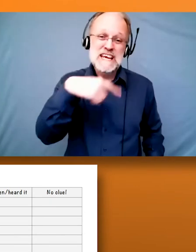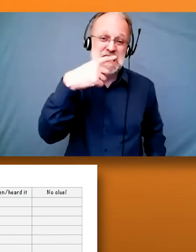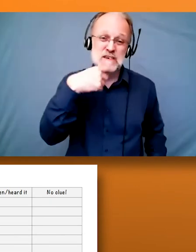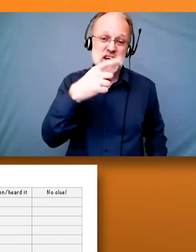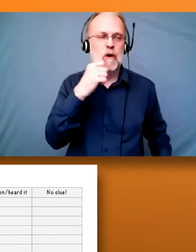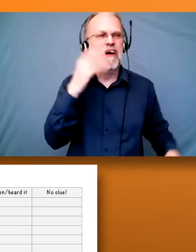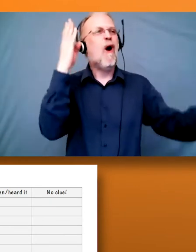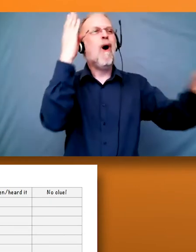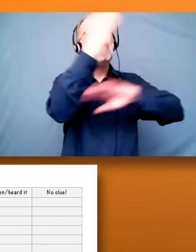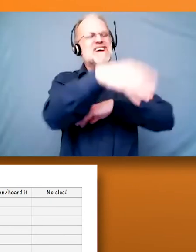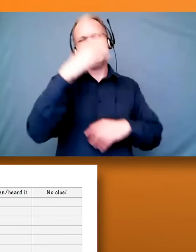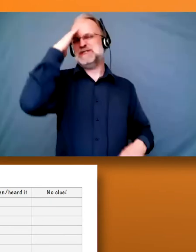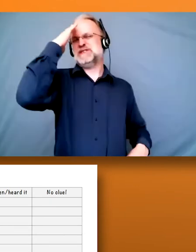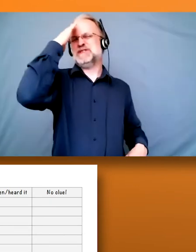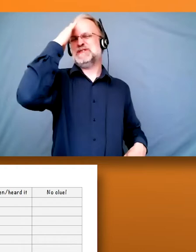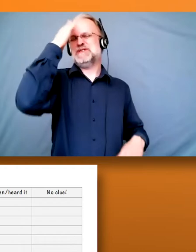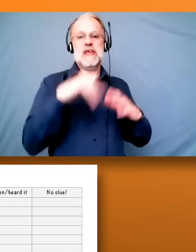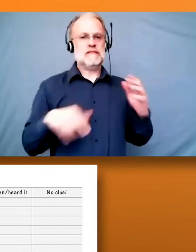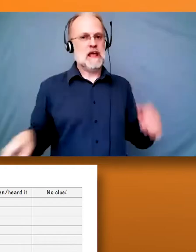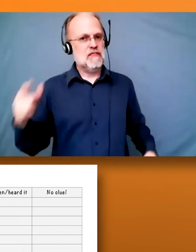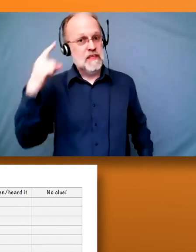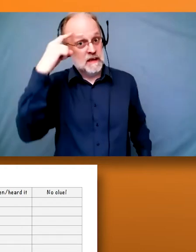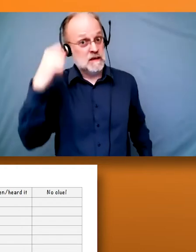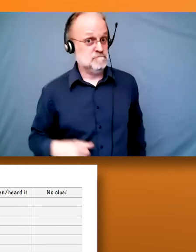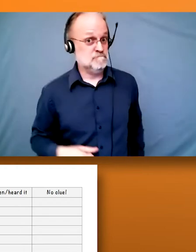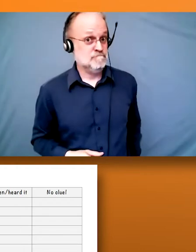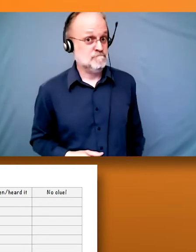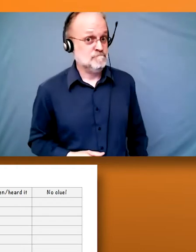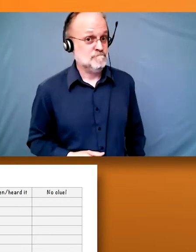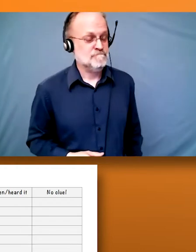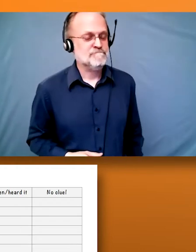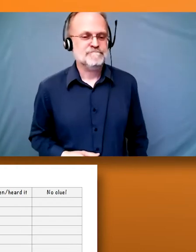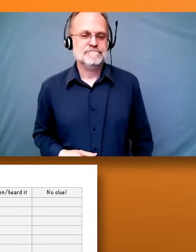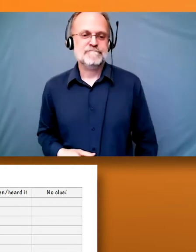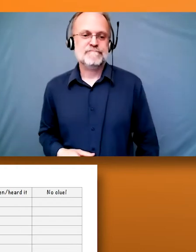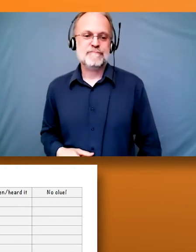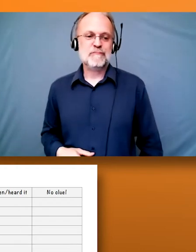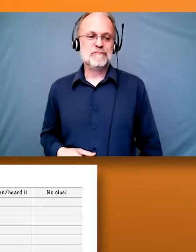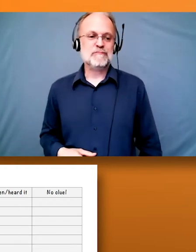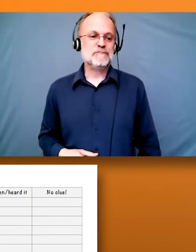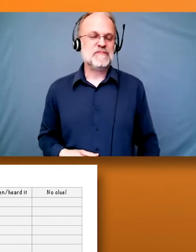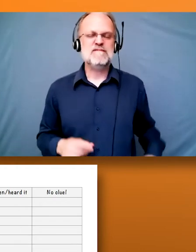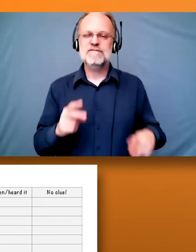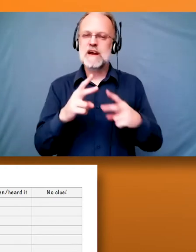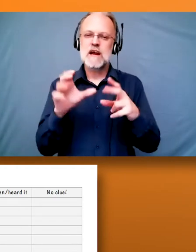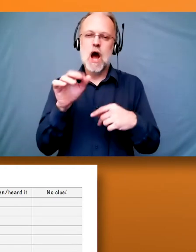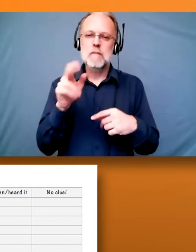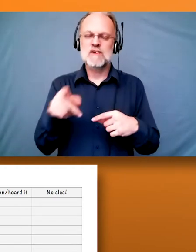that they're going to overestimate this piece. They're going to think they know more than they do. It's very common.